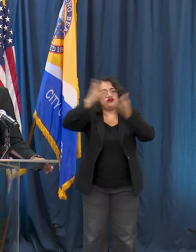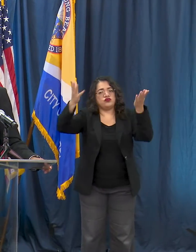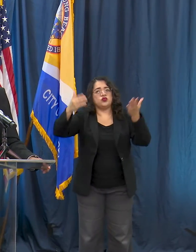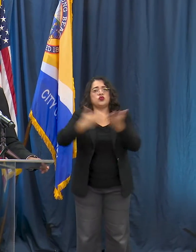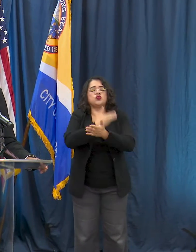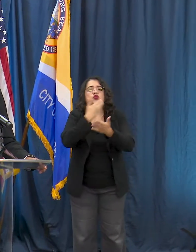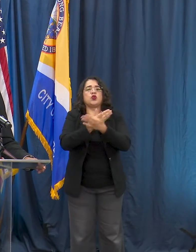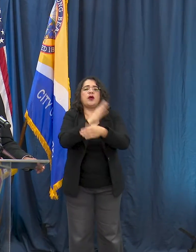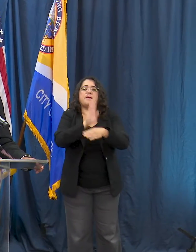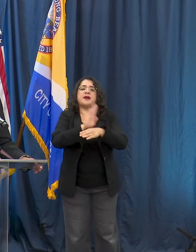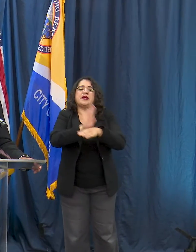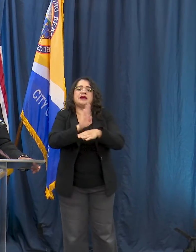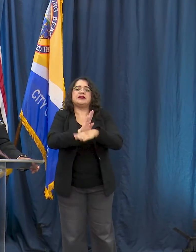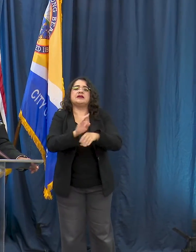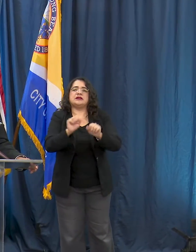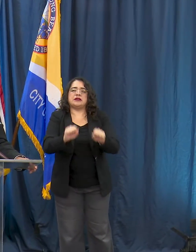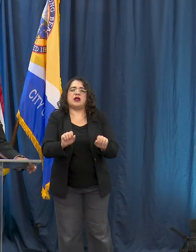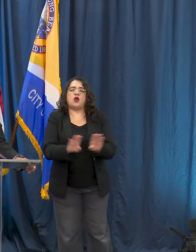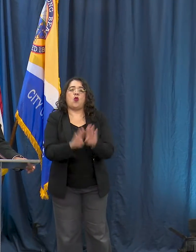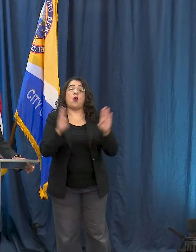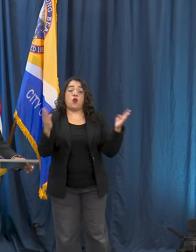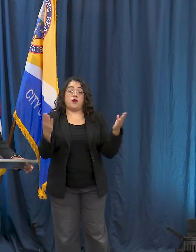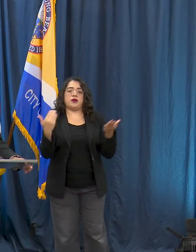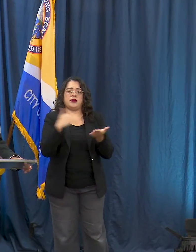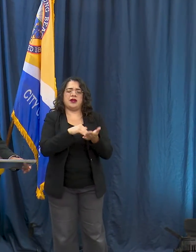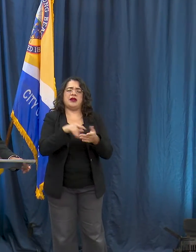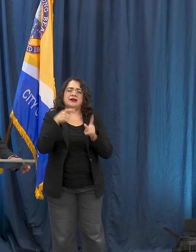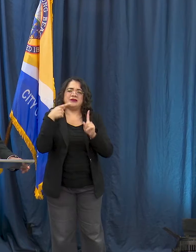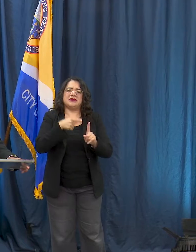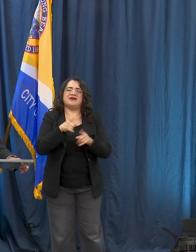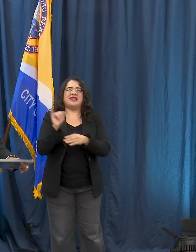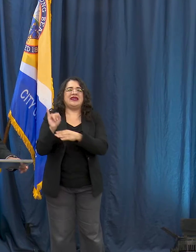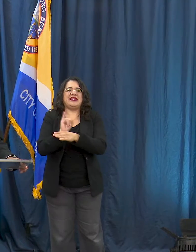that can begin to reopen in the